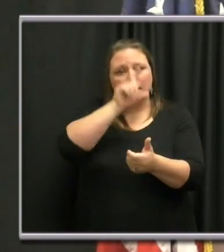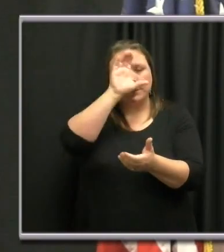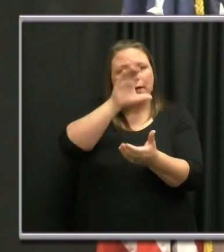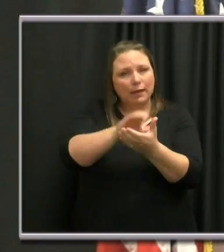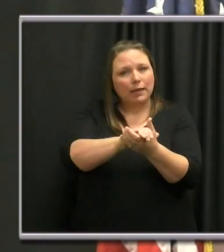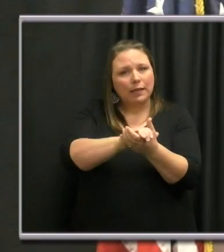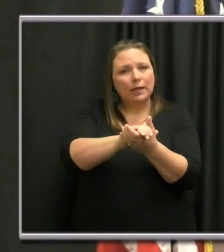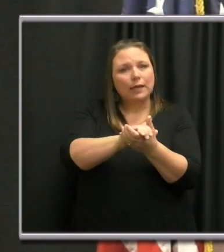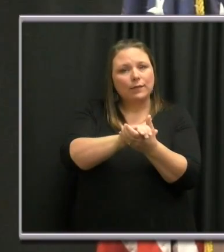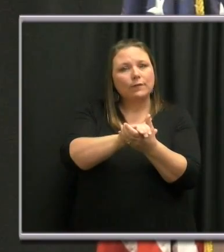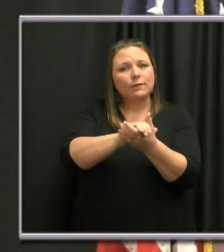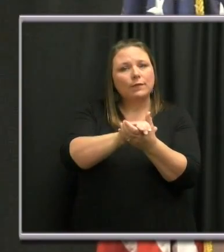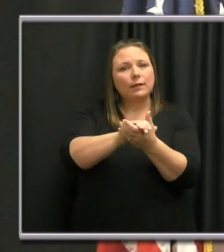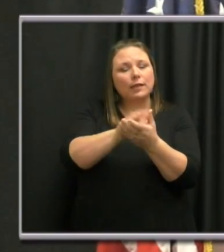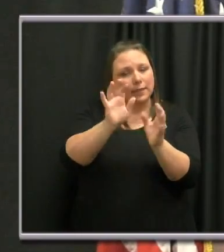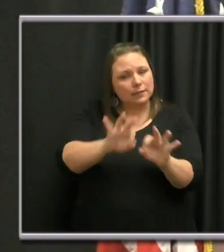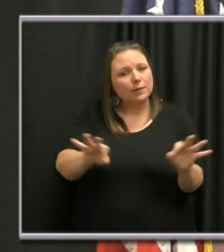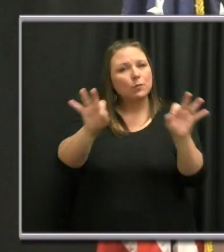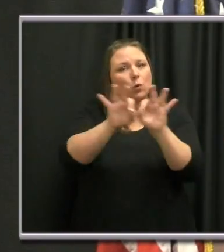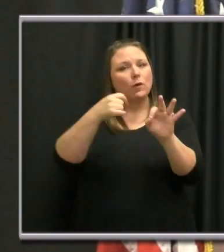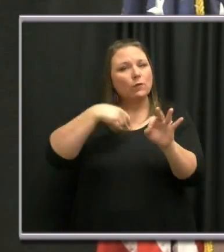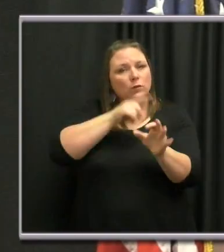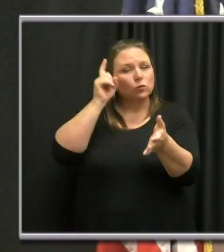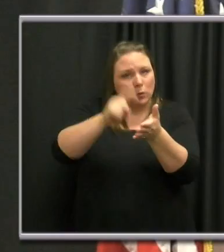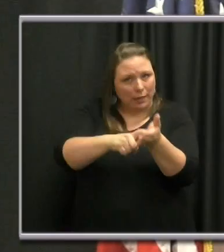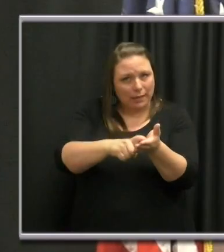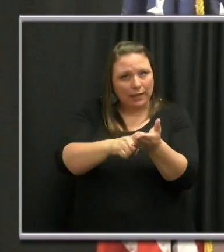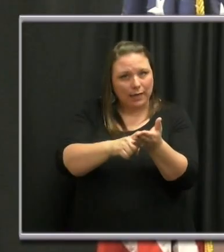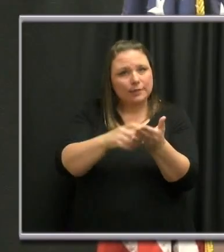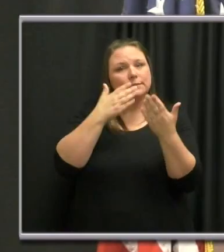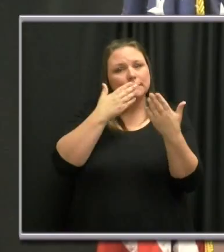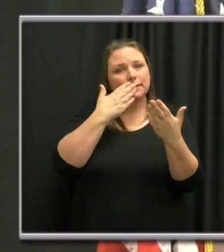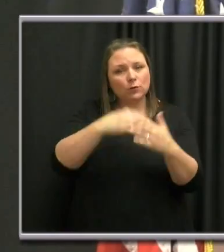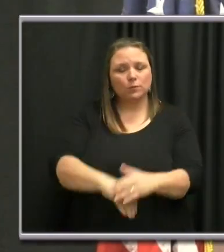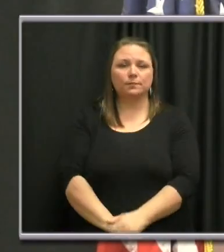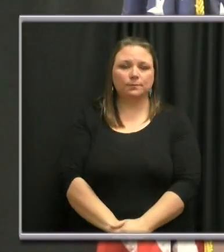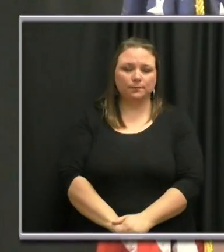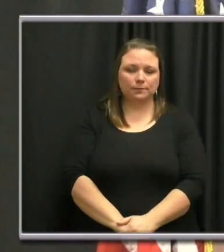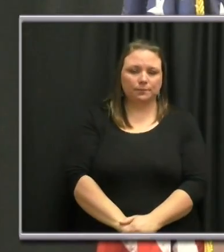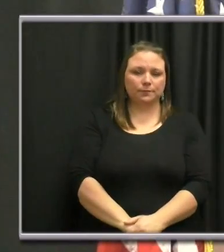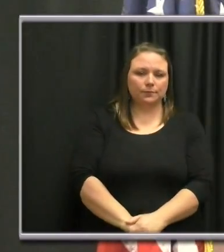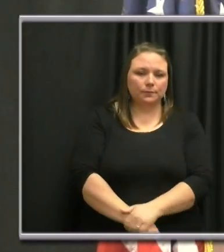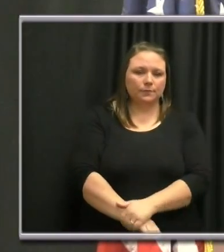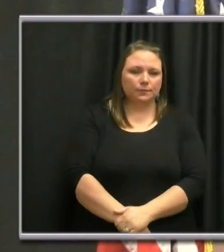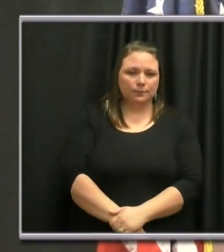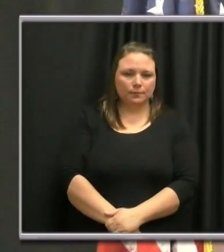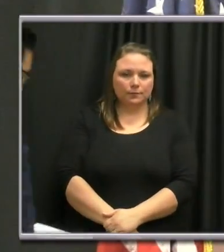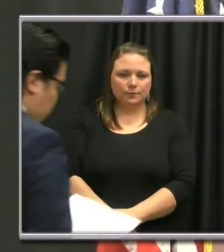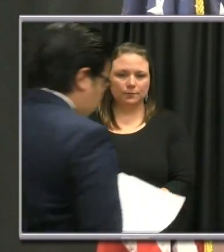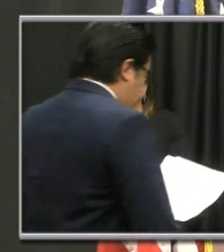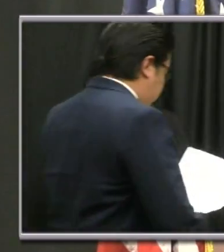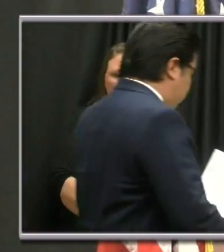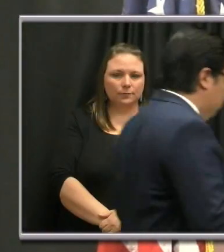IS AND WE'RE- WE'RE- VERY MUCH BELIEVE THAT THAT'S AN